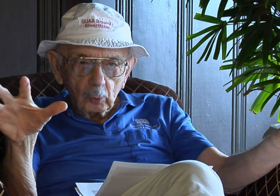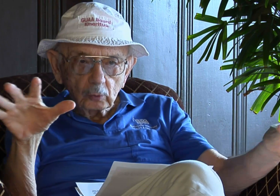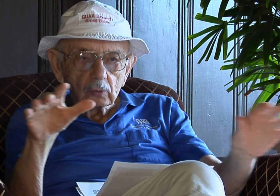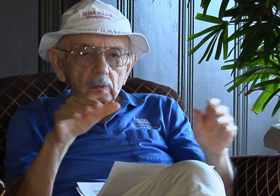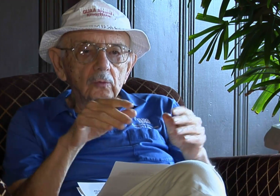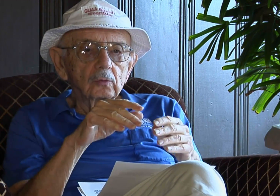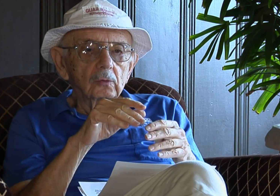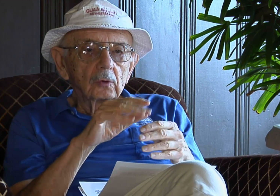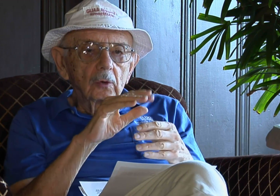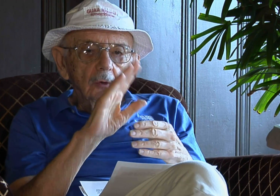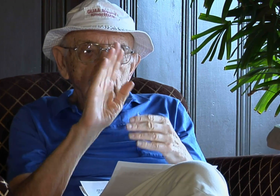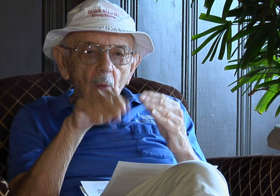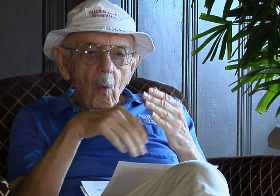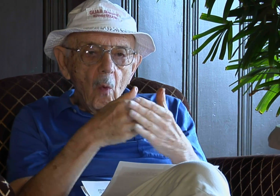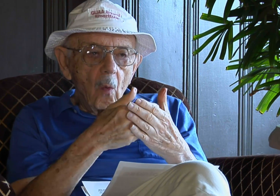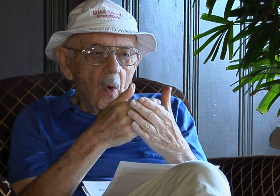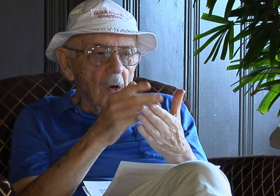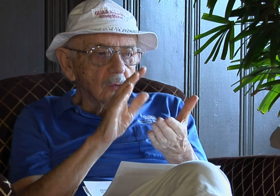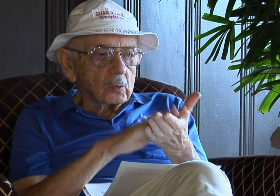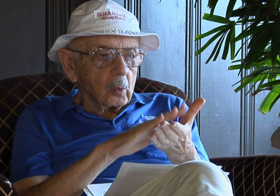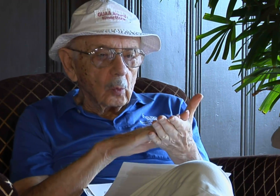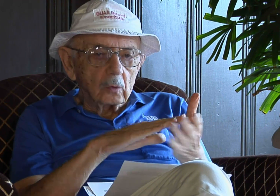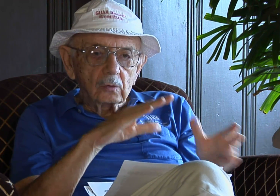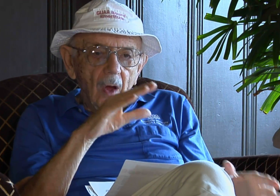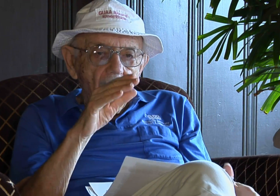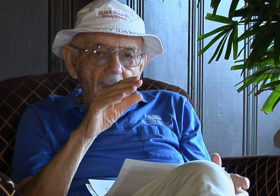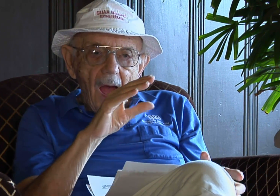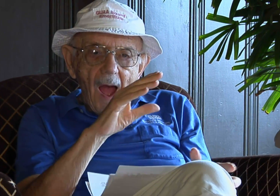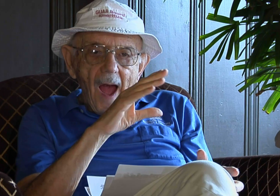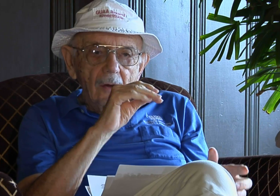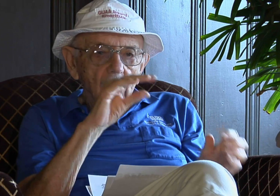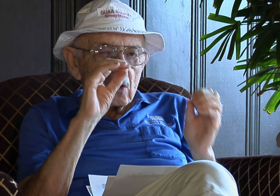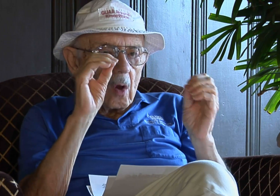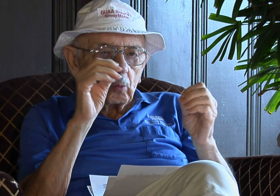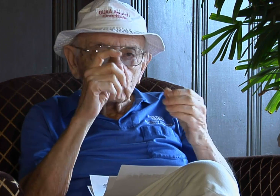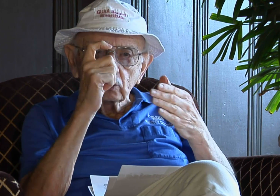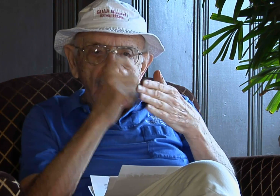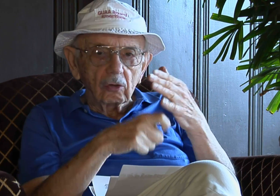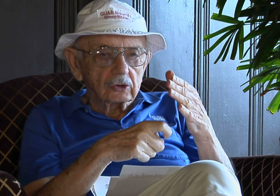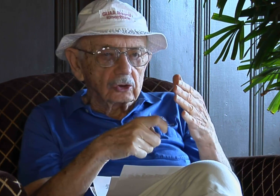to all the schools at no charge.